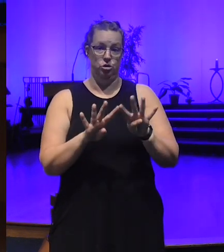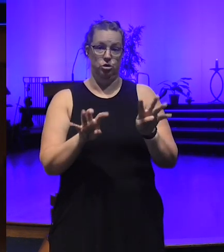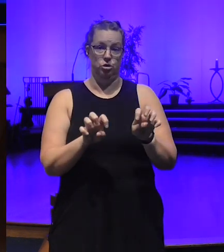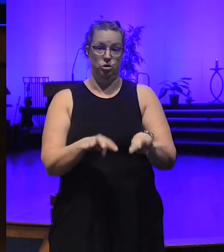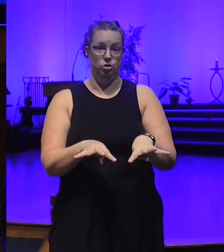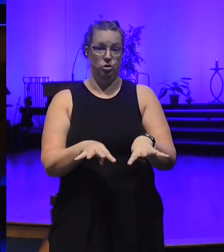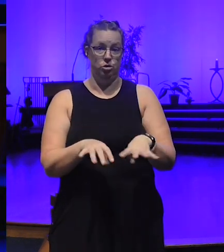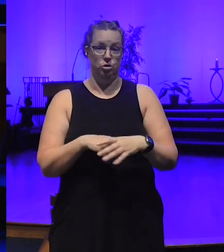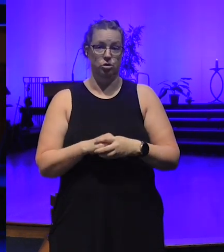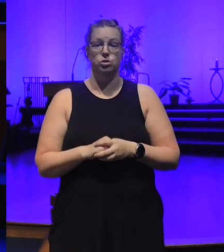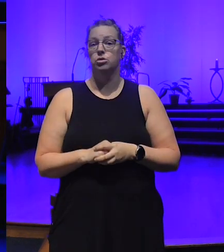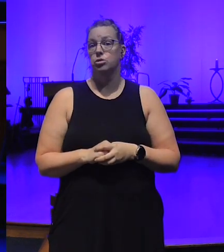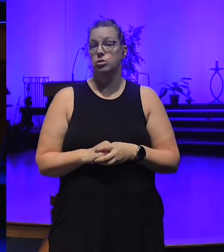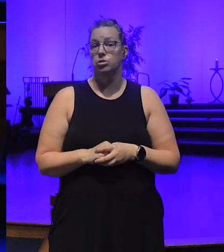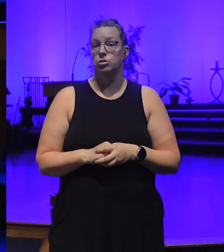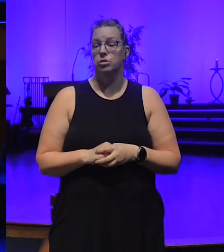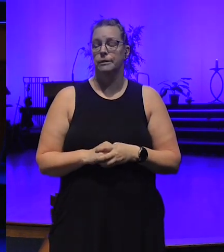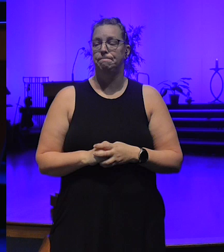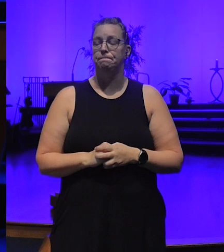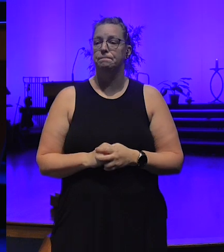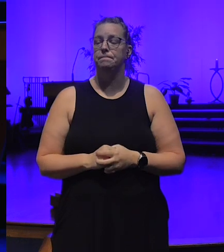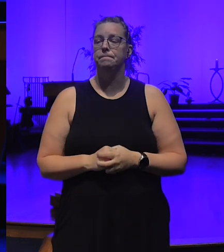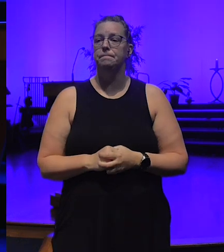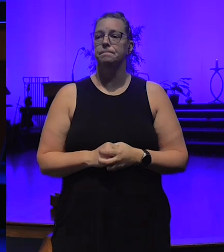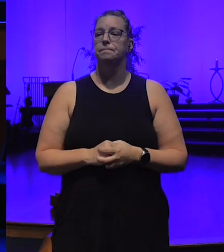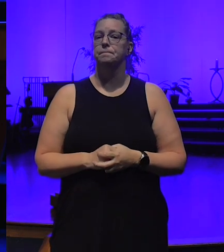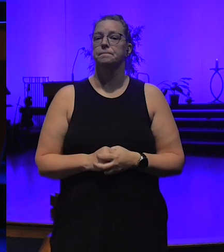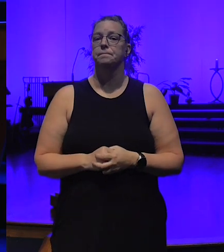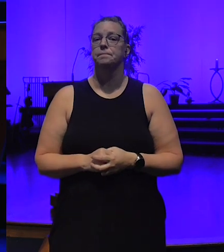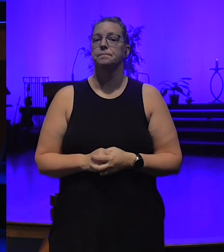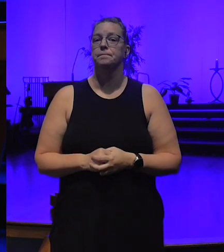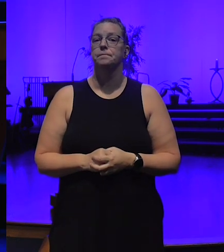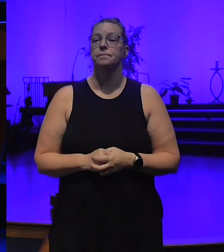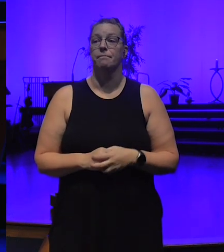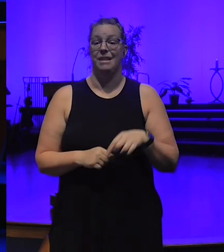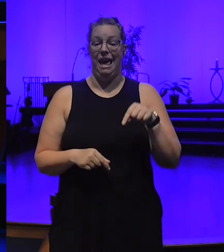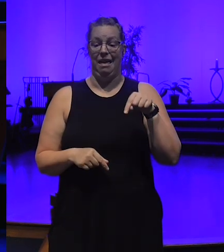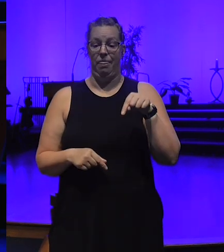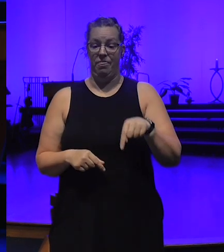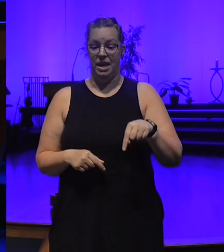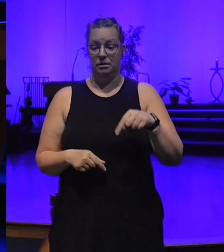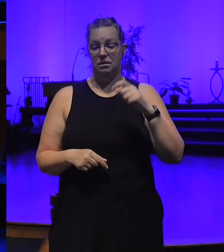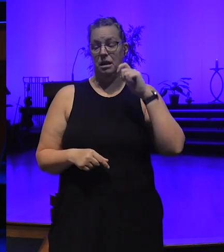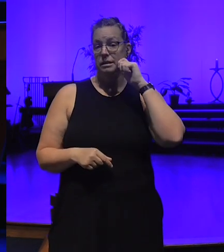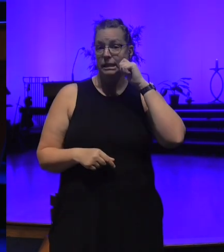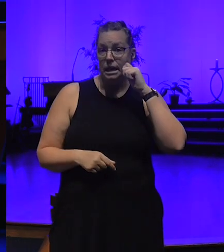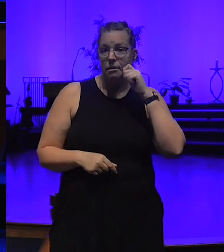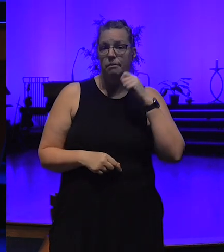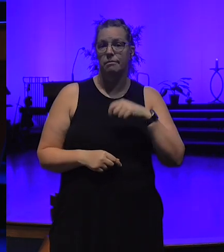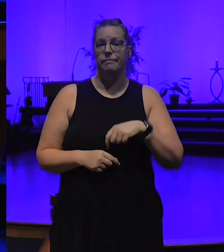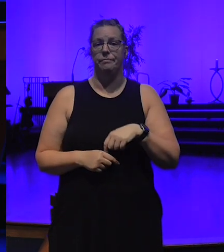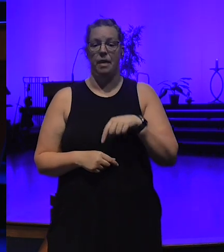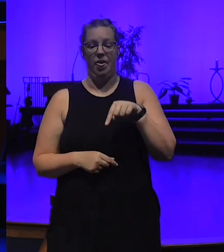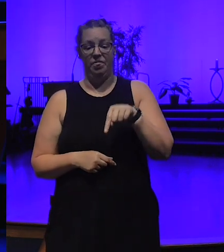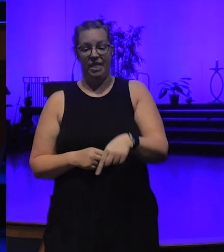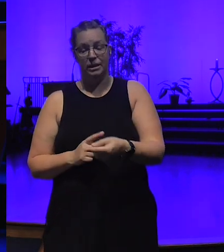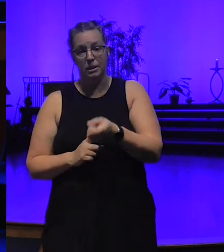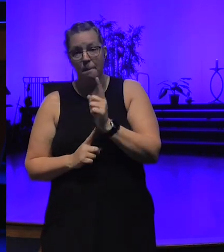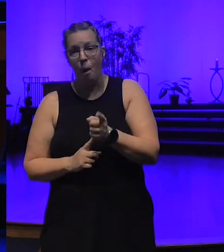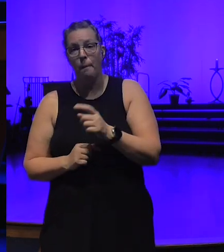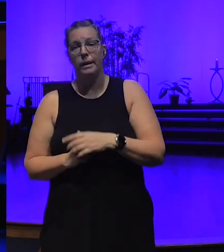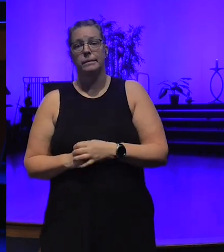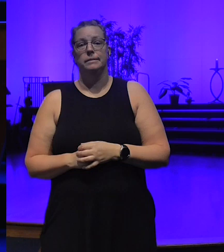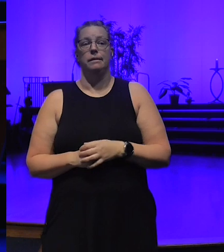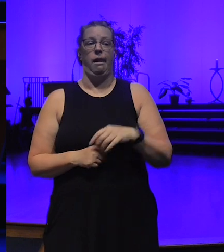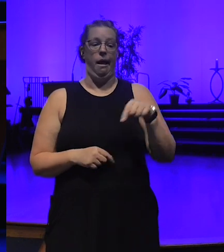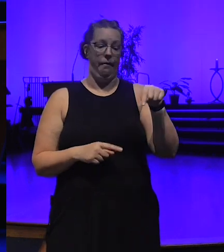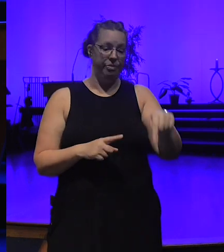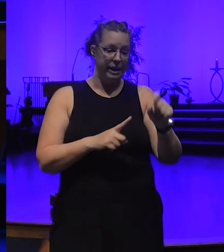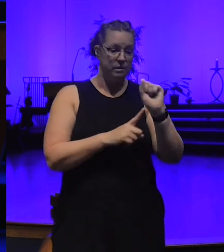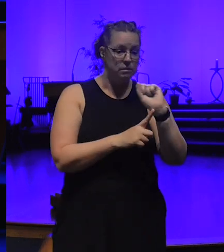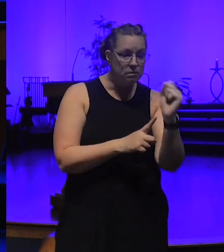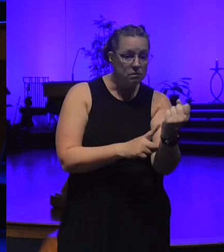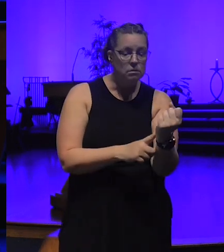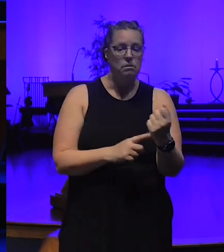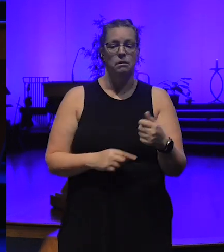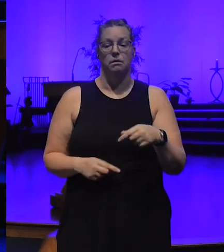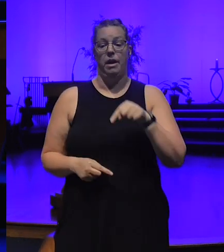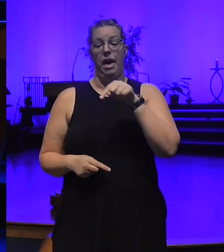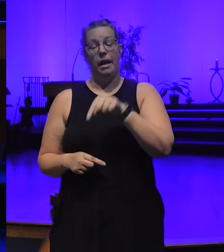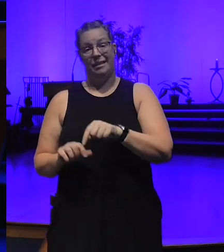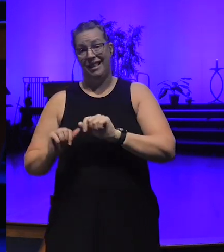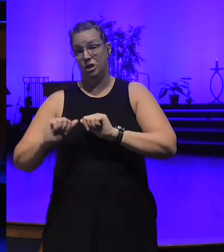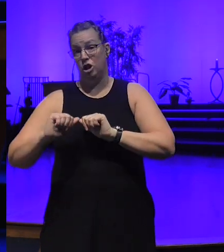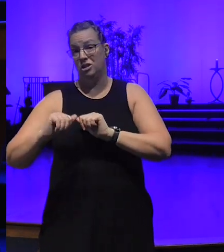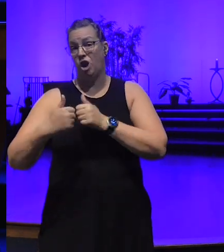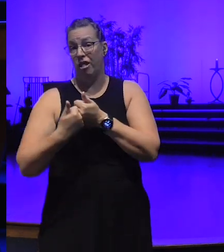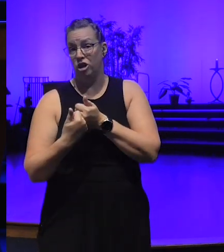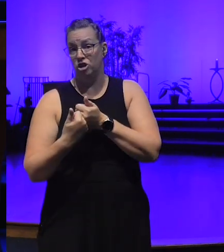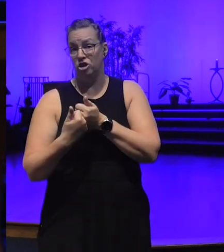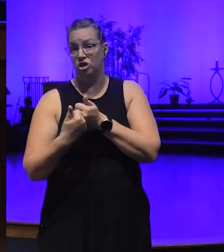you being right where you are in this skin in this moment in your circumstances in your challenges